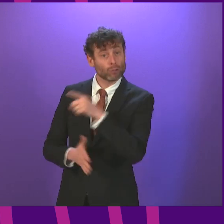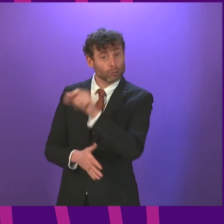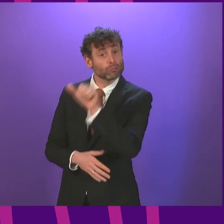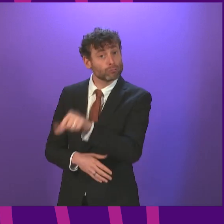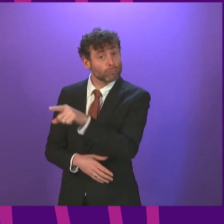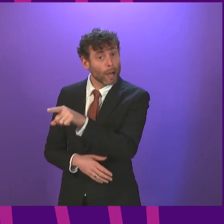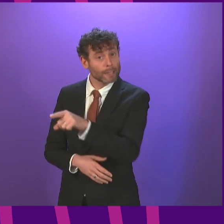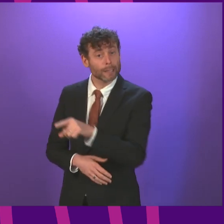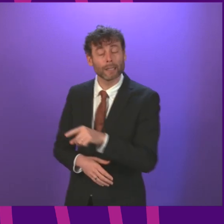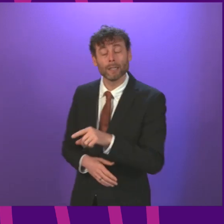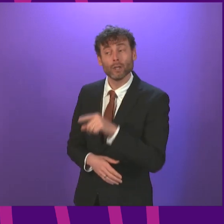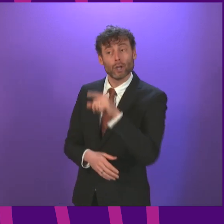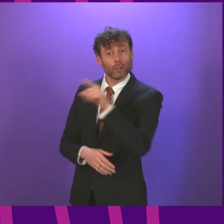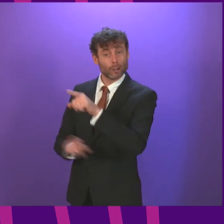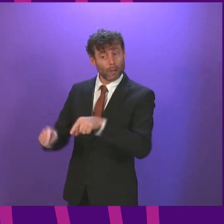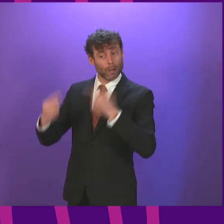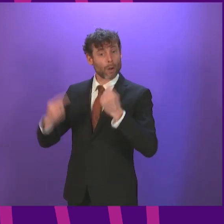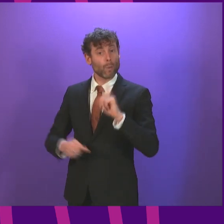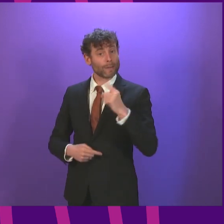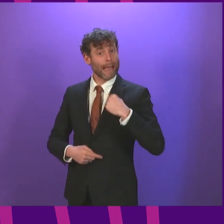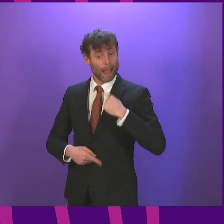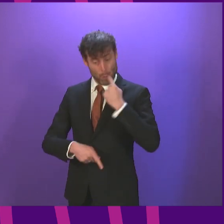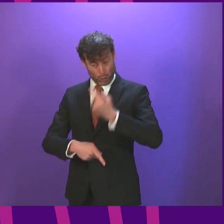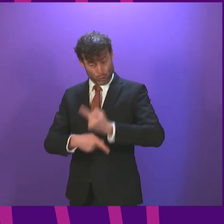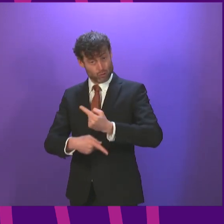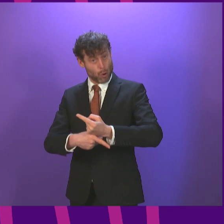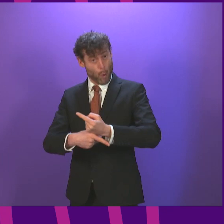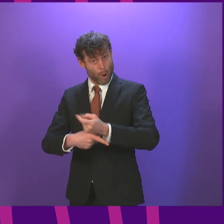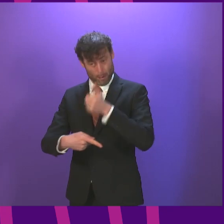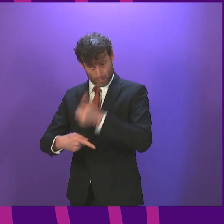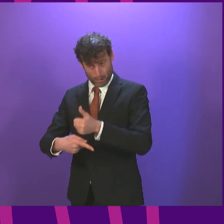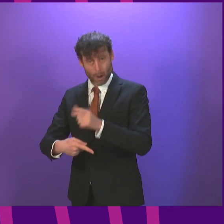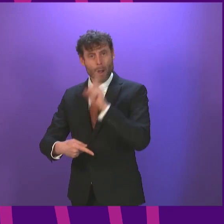what we do also counts, therefore our policies in the round must be measured against that.